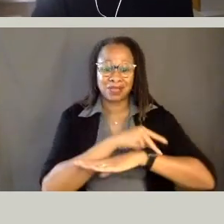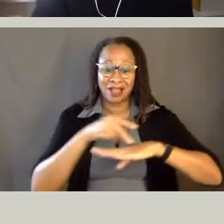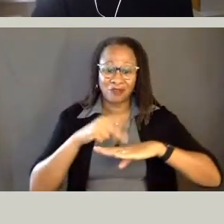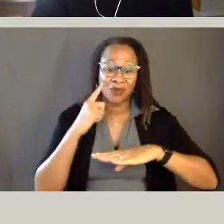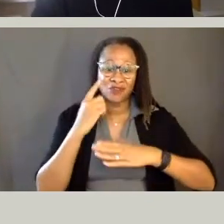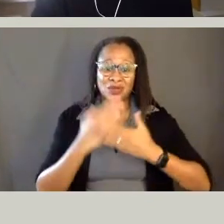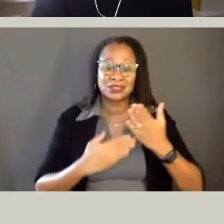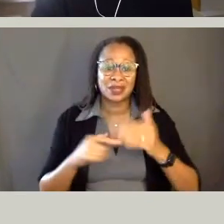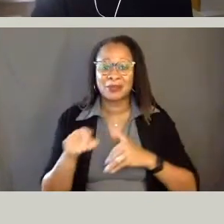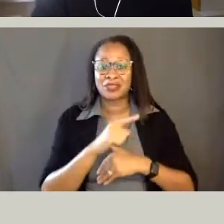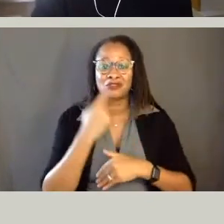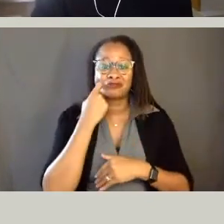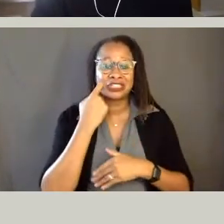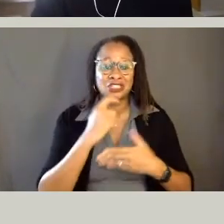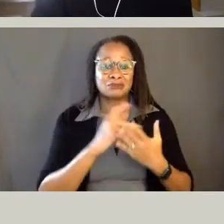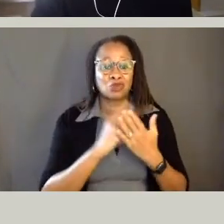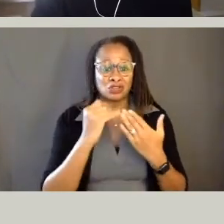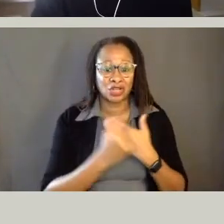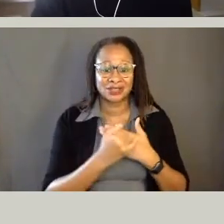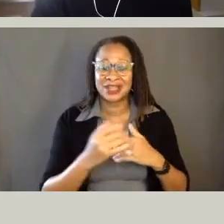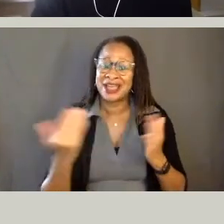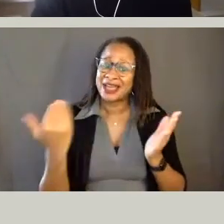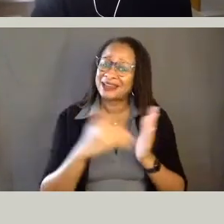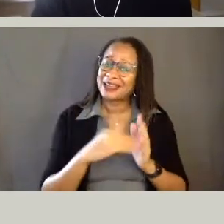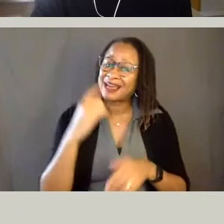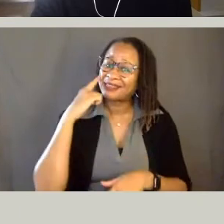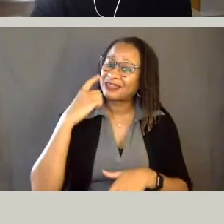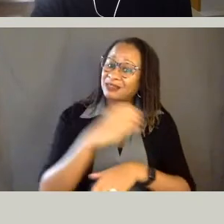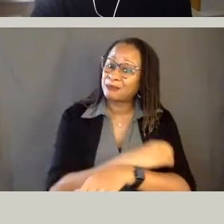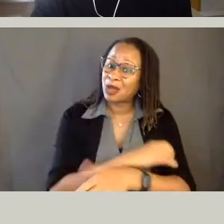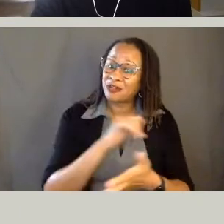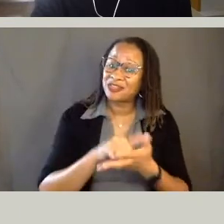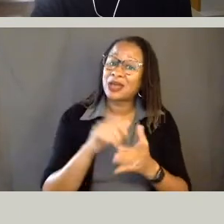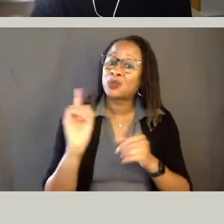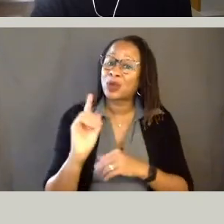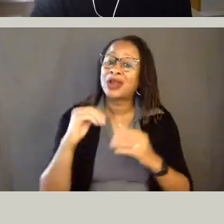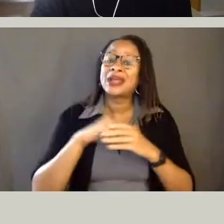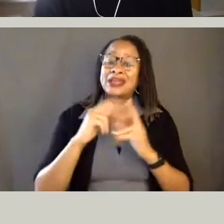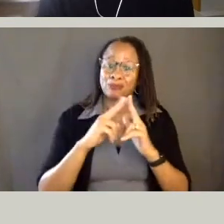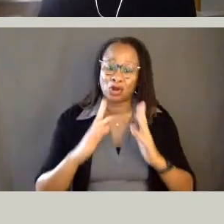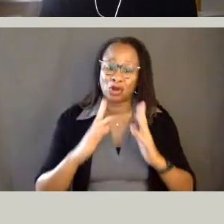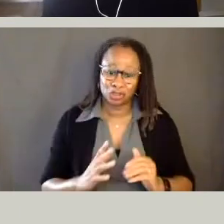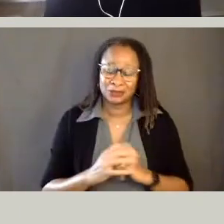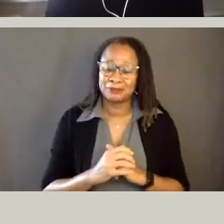one of their recent projects. And I think I, and again I think the power of that is in partnerships, right? It's like, how does, you know